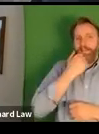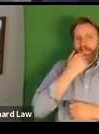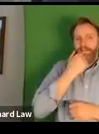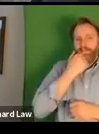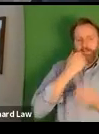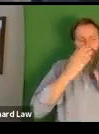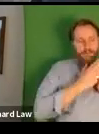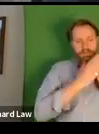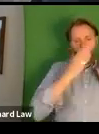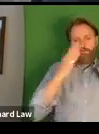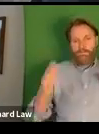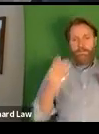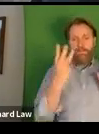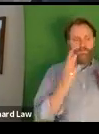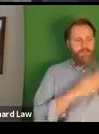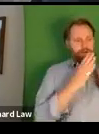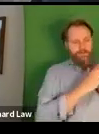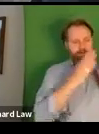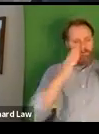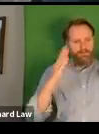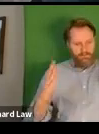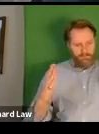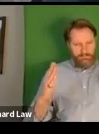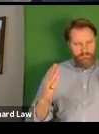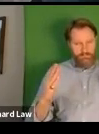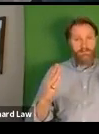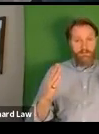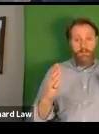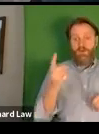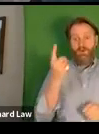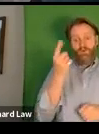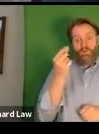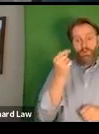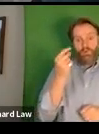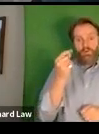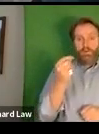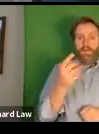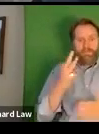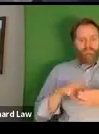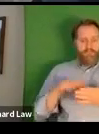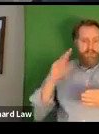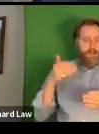we're coming up to reaching that target now but things haven't actually changed